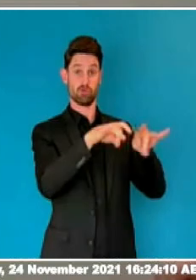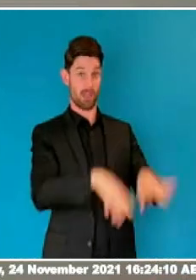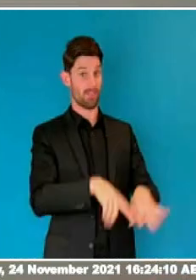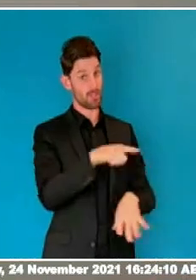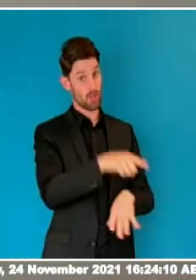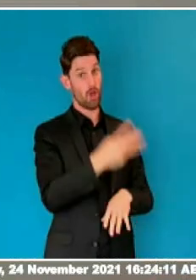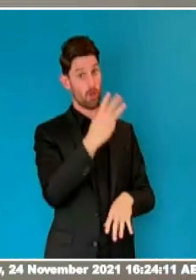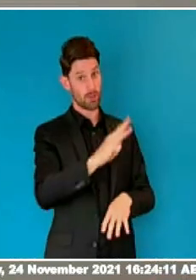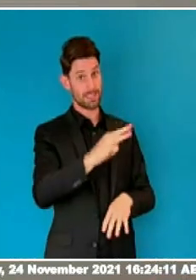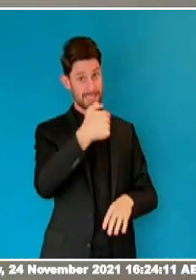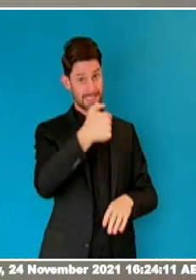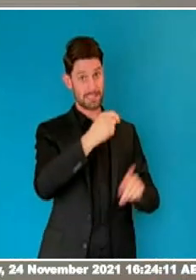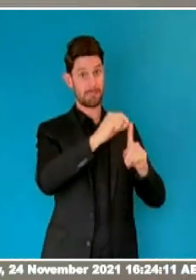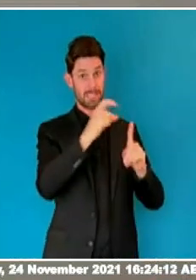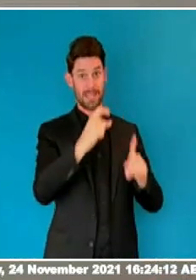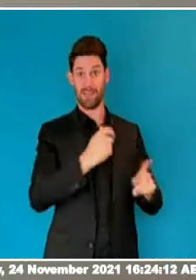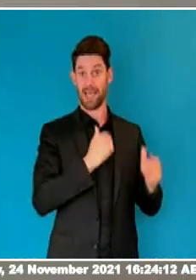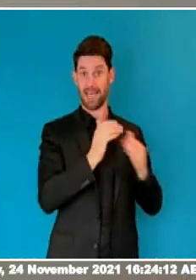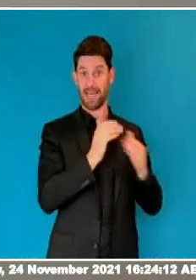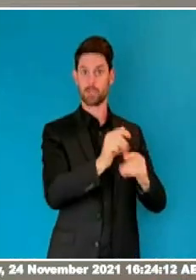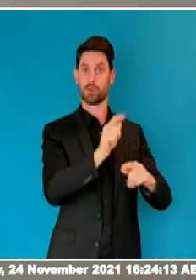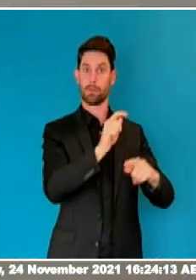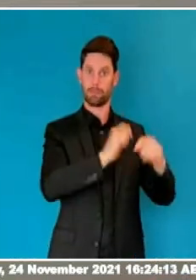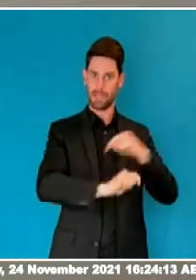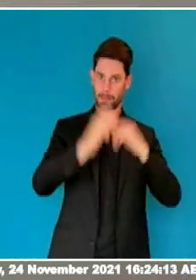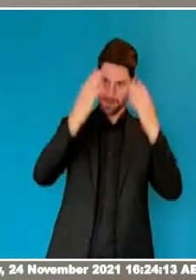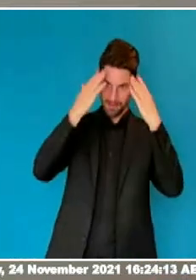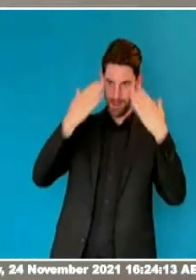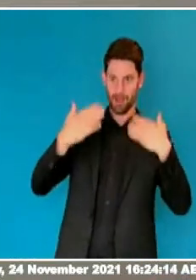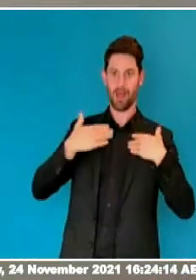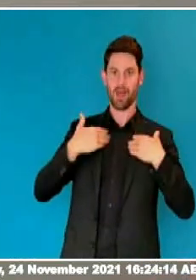leaders, to be mental health first aid aware as well.